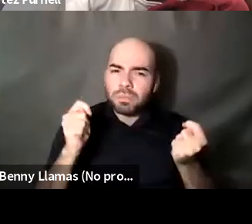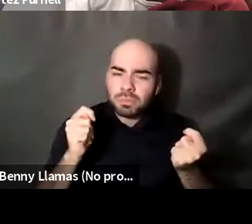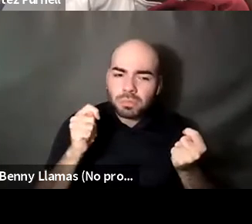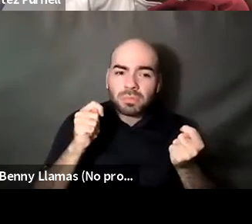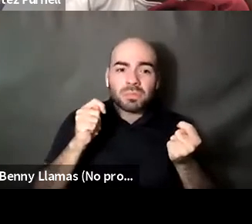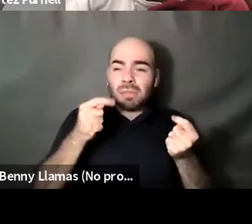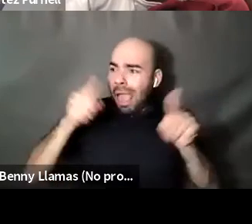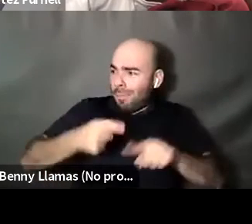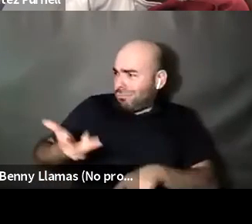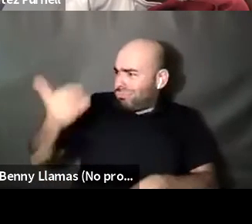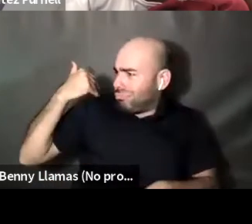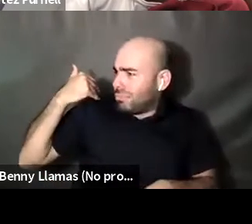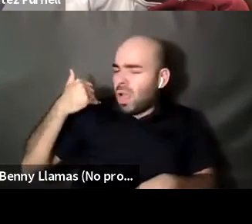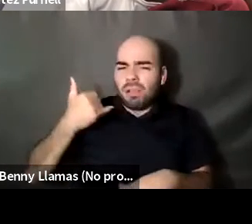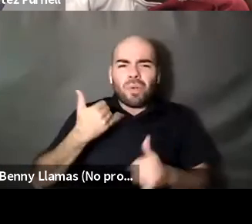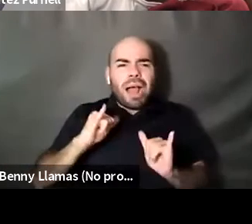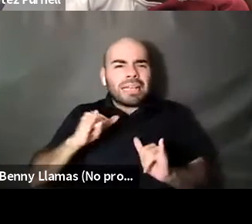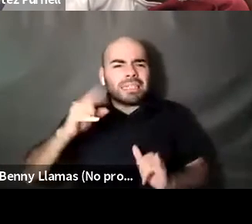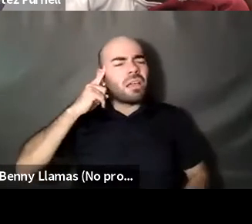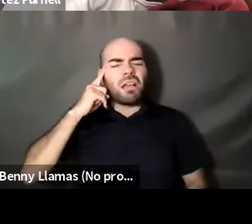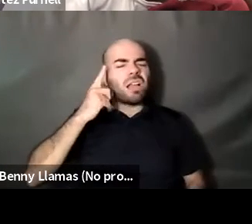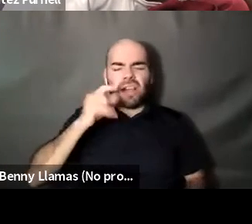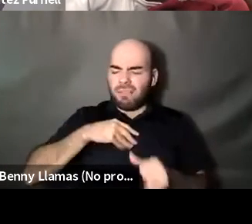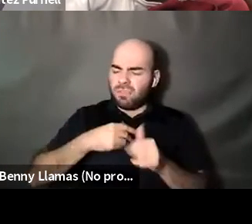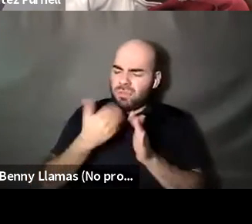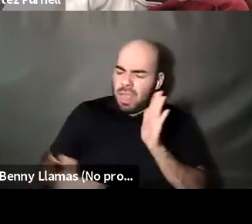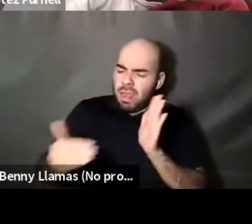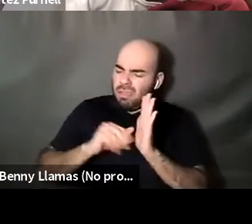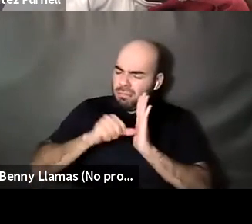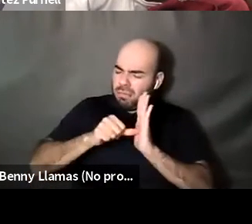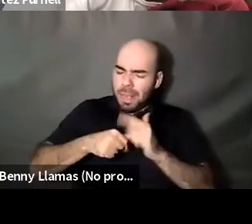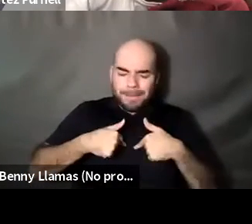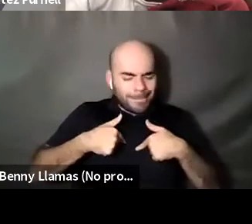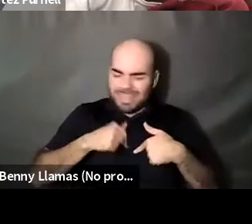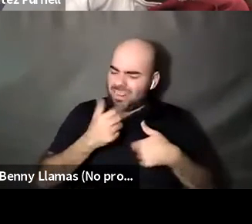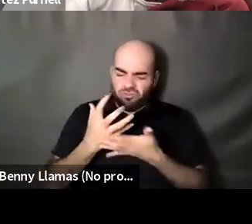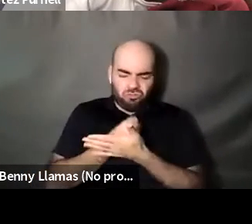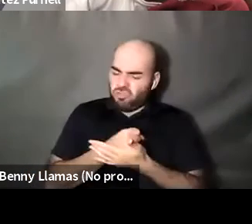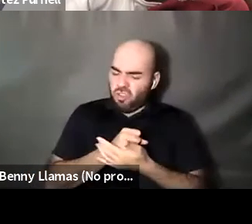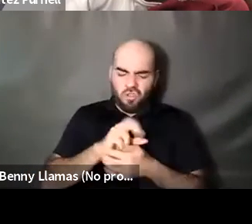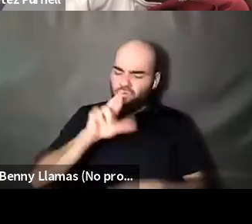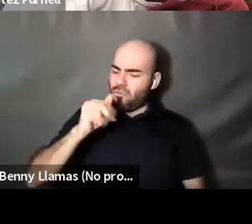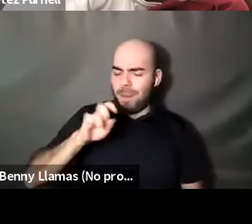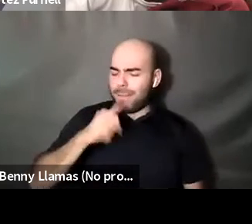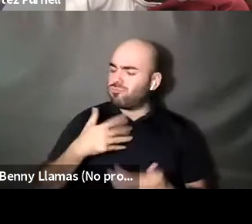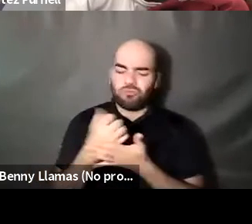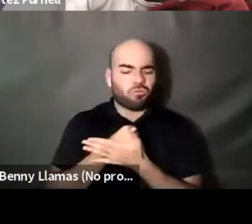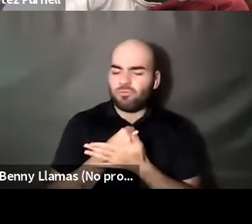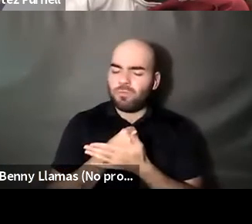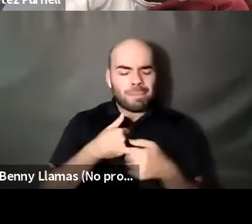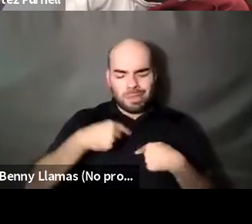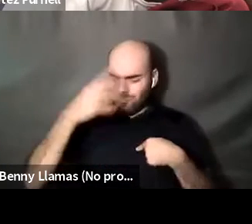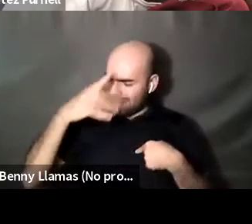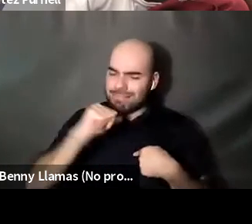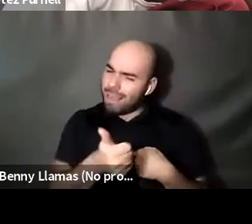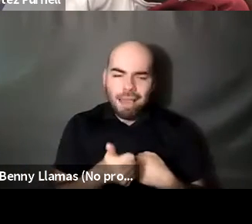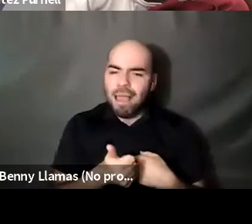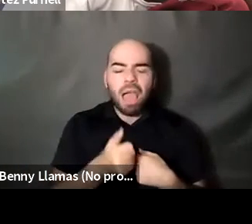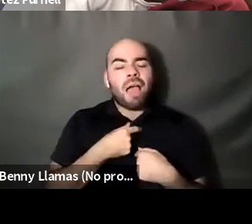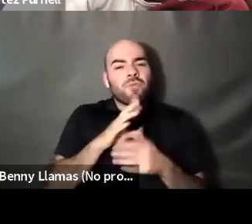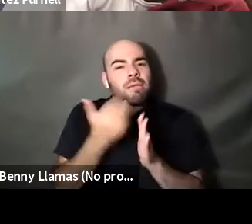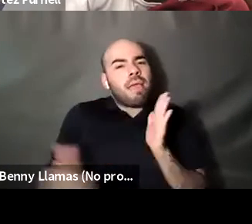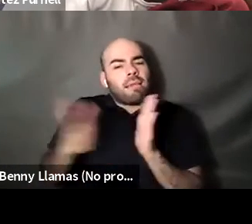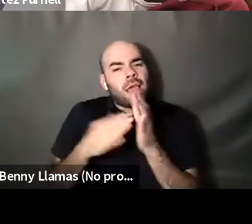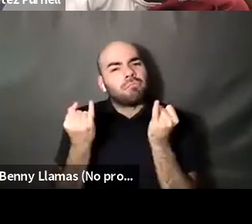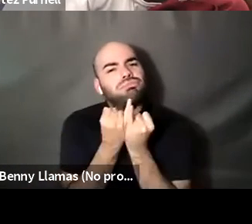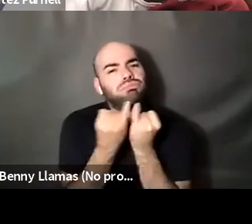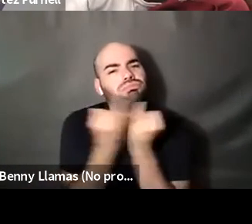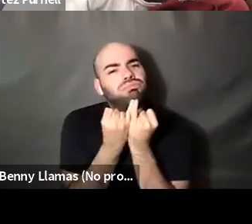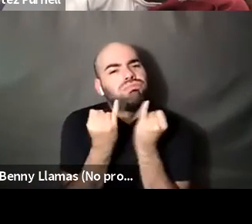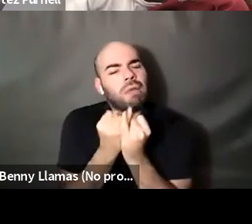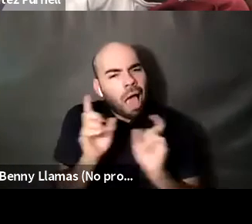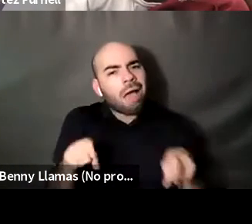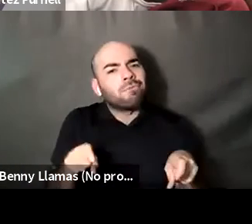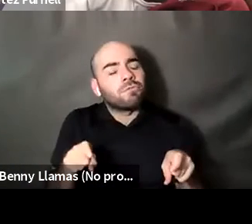Kokumo: It didn't happen. I didn't deserve them. So remind me. I'm not crazy. Right. And so there's that. And then there's and then there's a component of as a party. I was sexual and so there was like this.